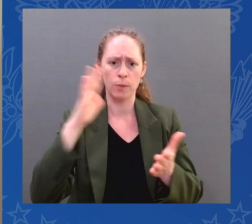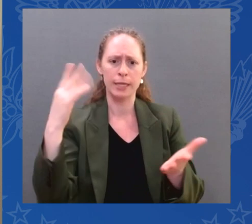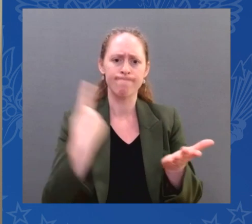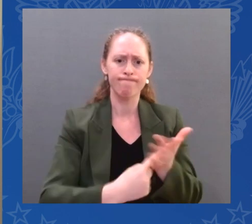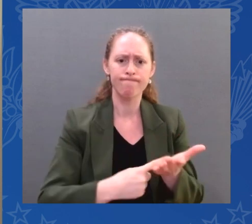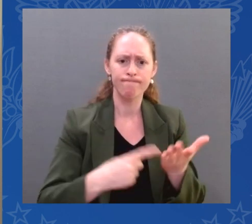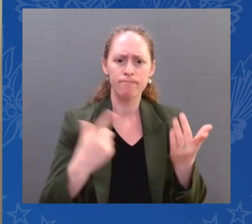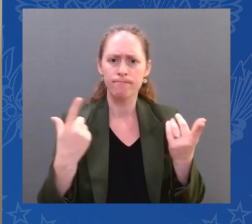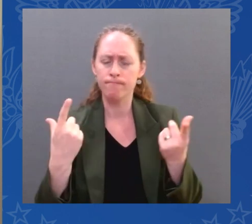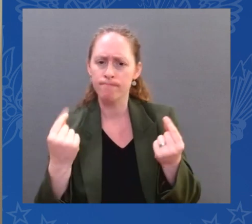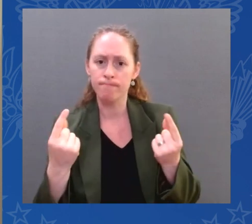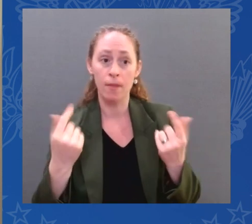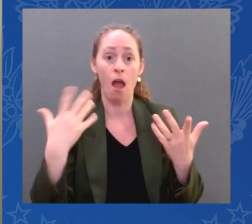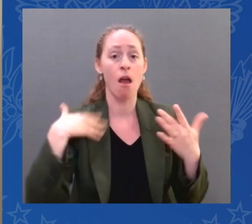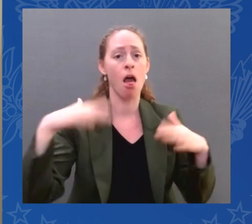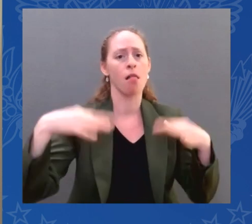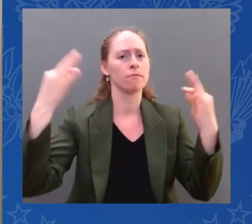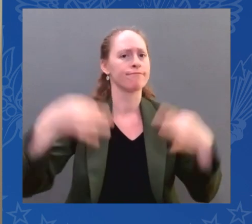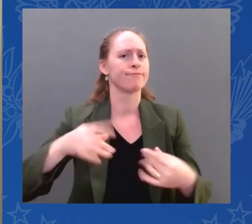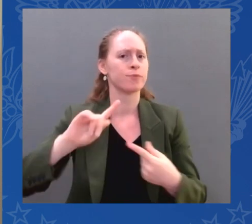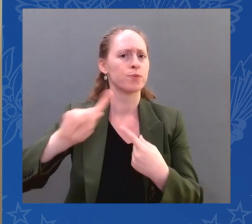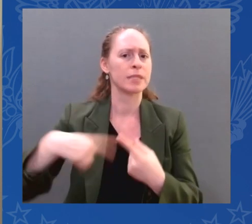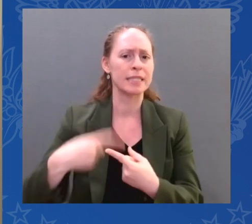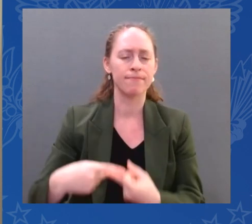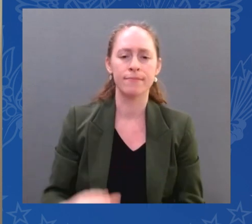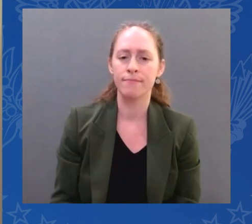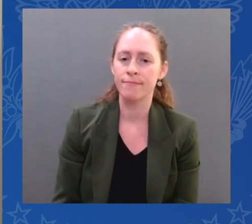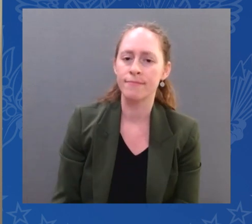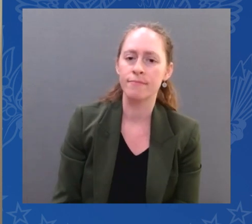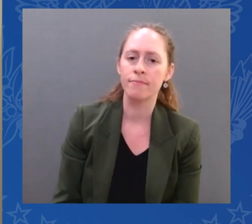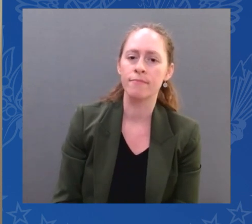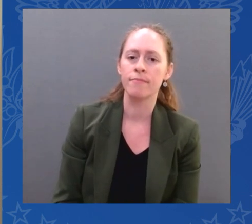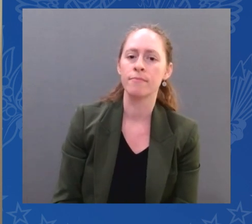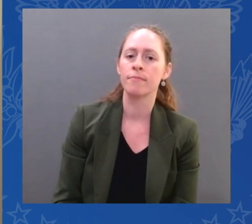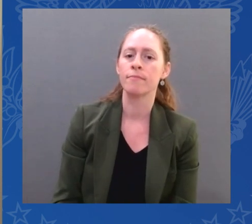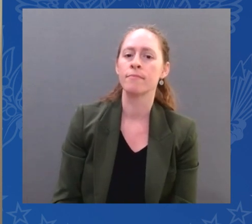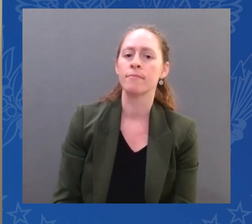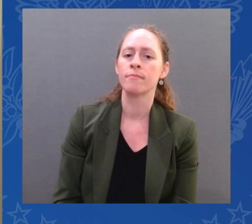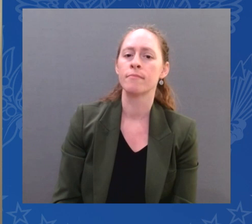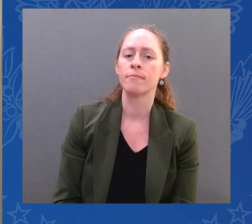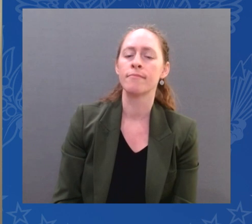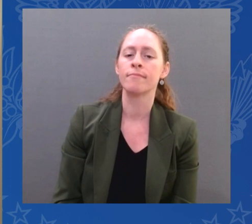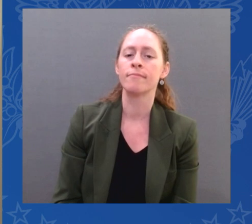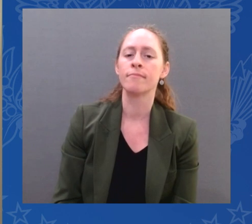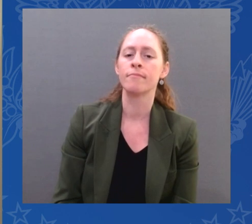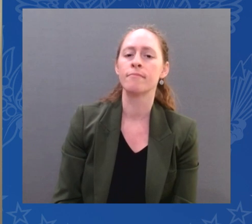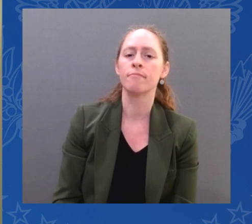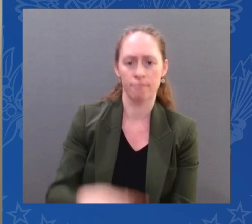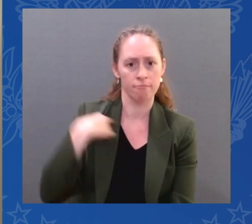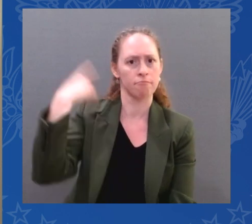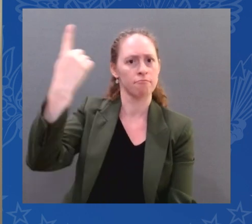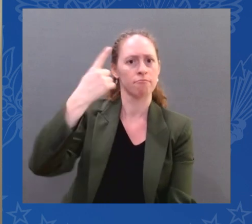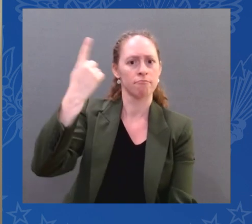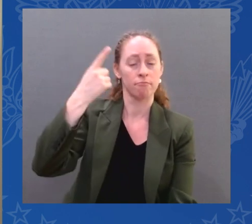any changes on your planned trip to Israel, given what's happened with the parliament? The President: No. The Press: Thank you.